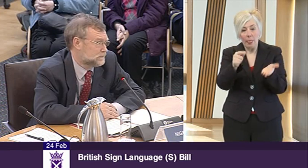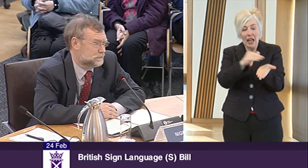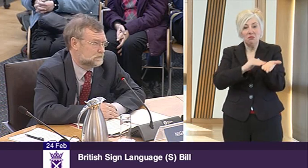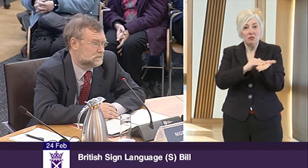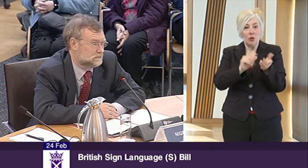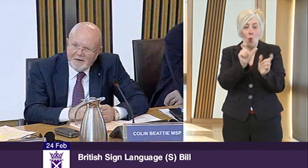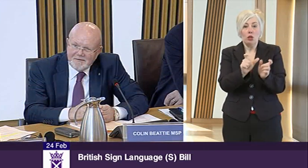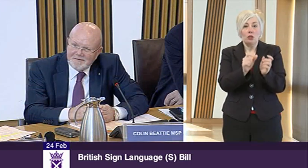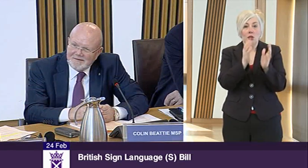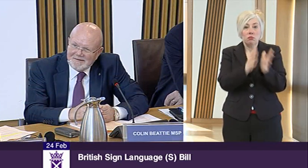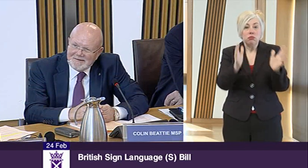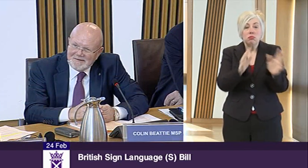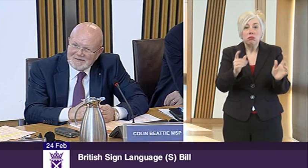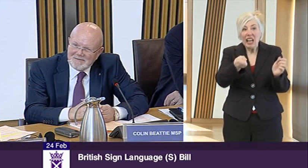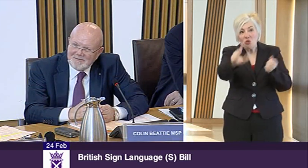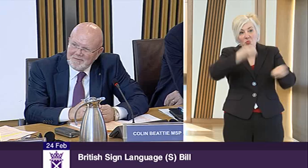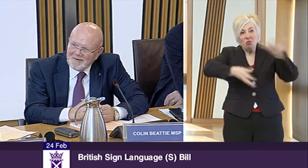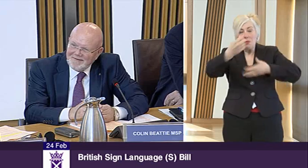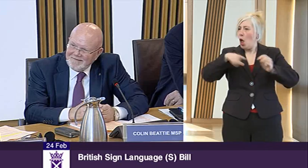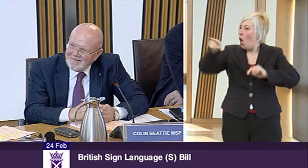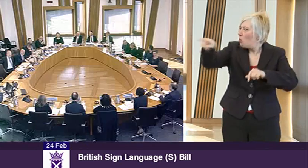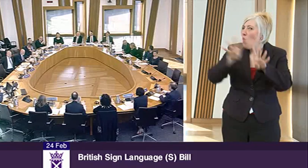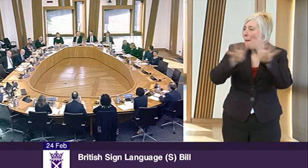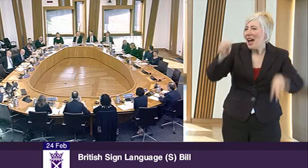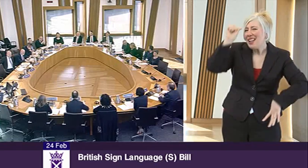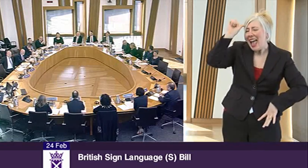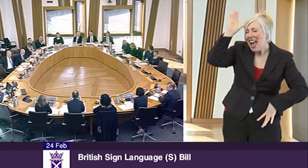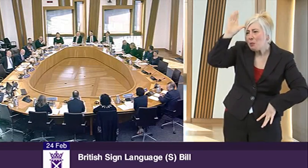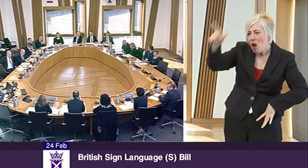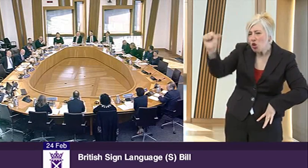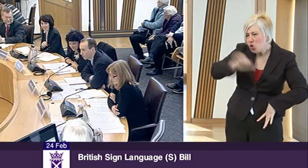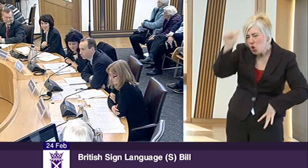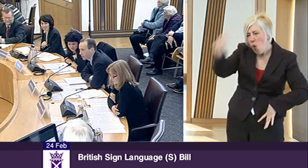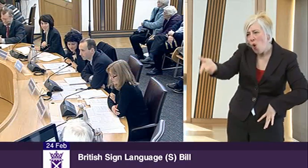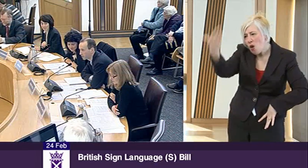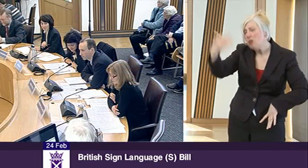Colin Beattie: I would be happy to hear what the panel thinks about promoting.